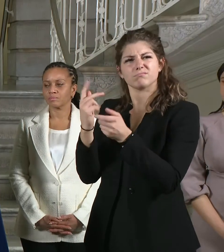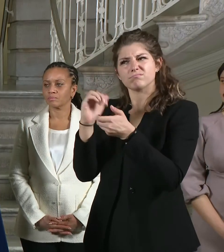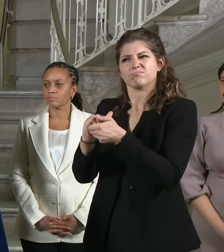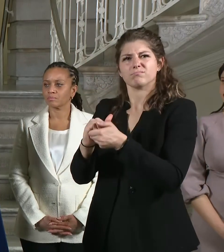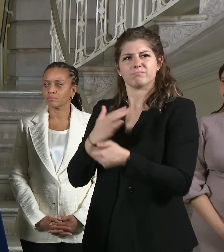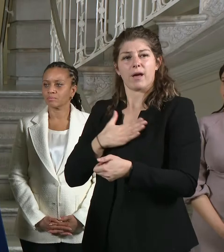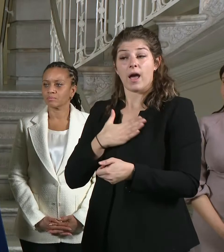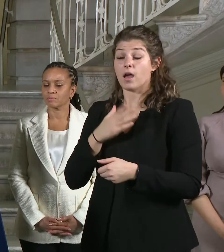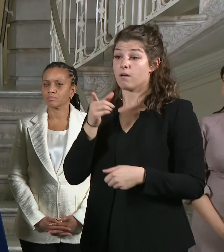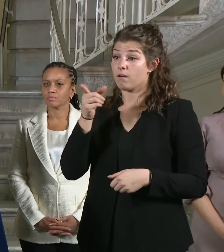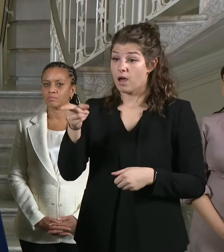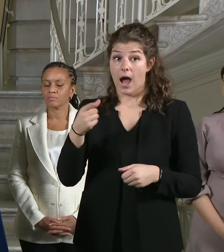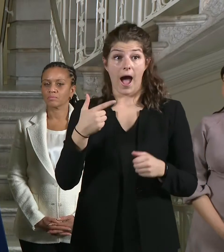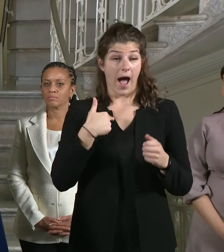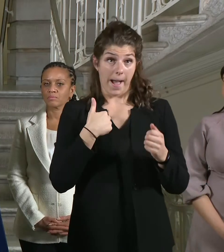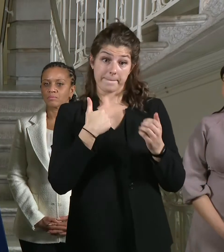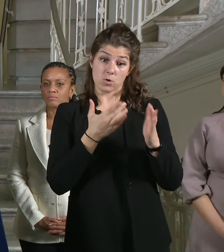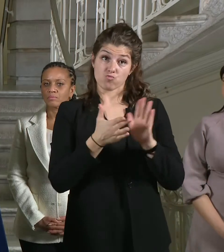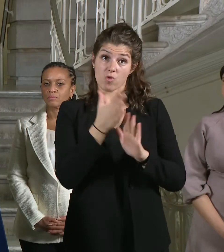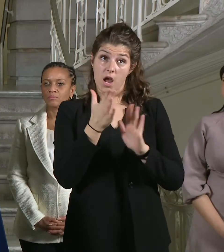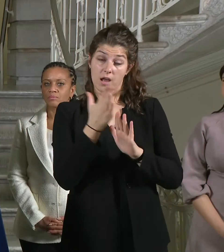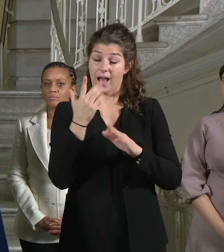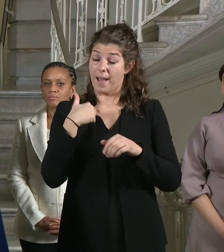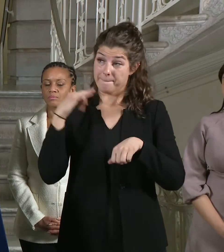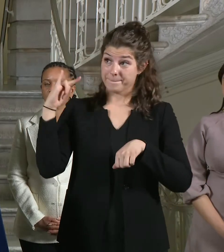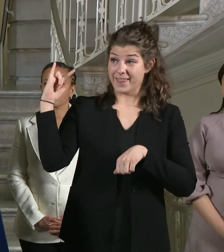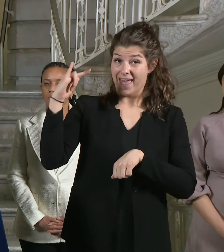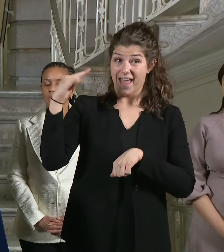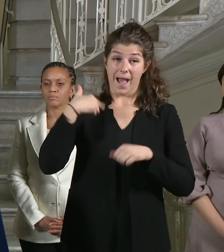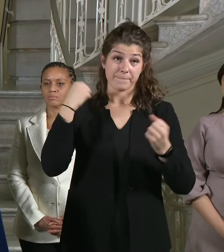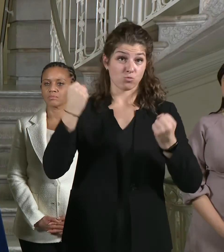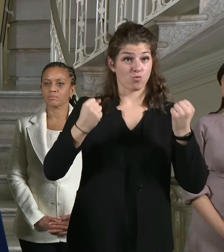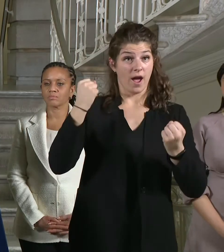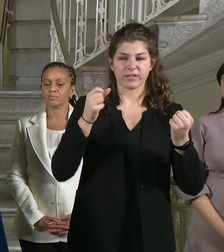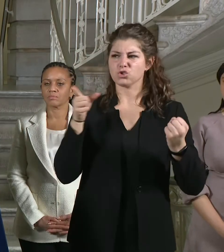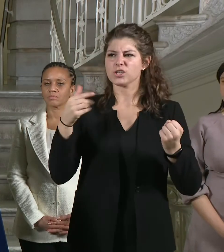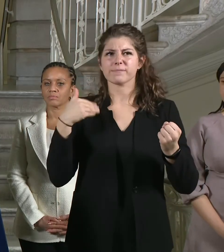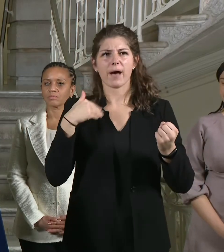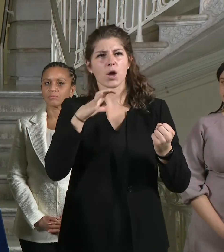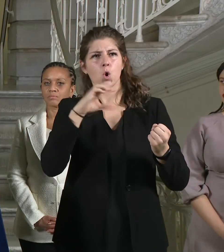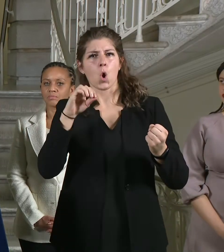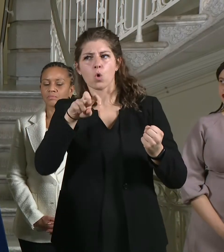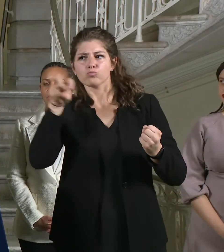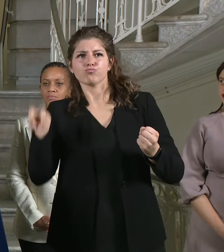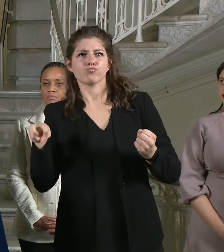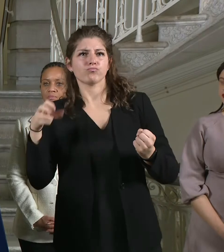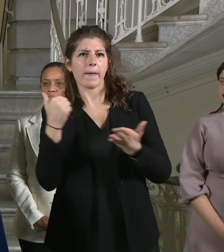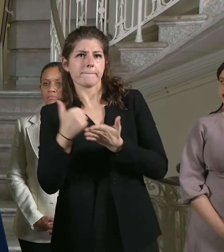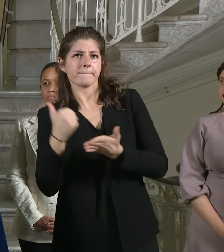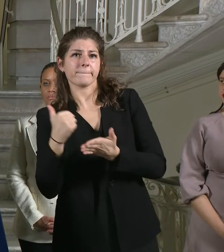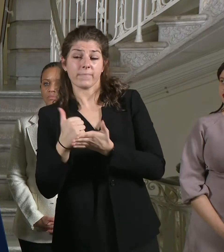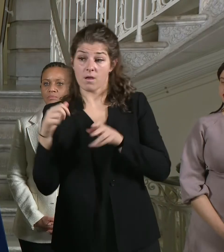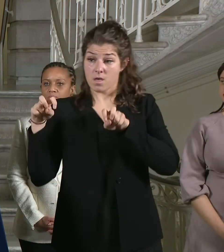IS NOT GOING TO BE 2023 FOR ME. I HAVE -- IN EVERY PARTS OF GOVERNMENT AND I CAN SEND IT -- I